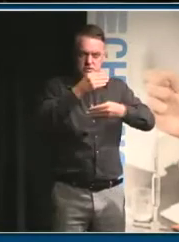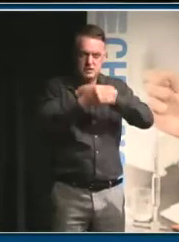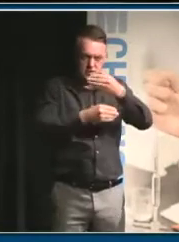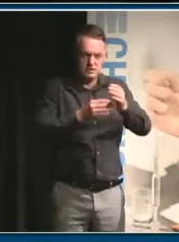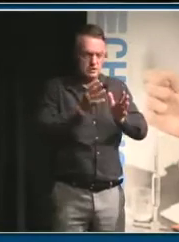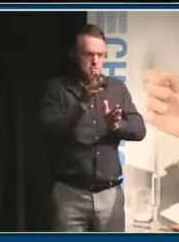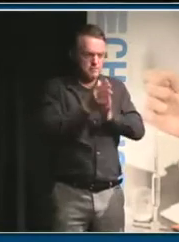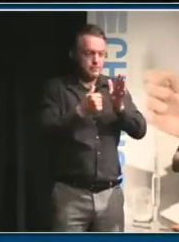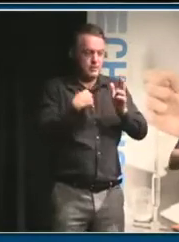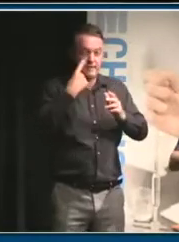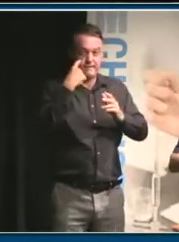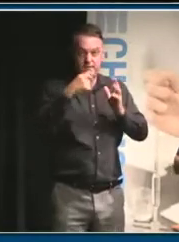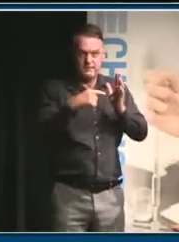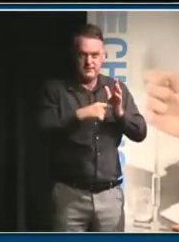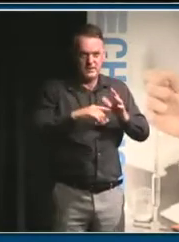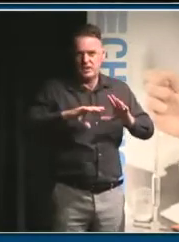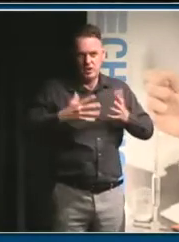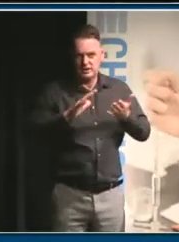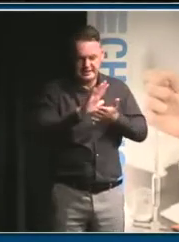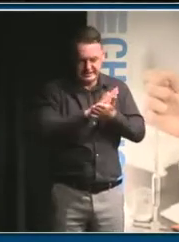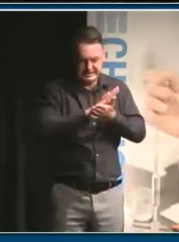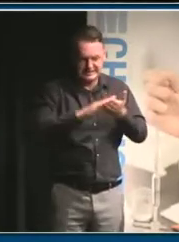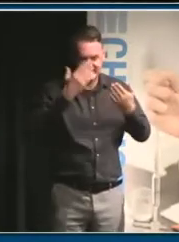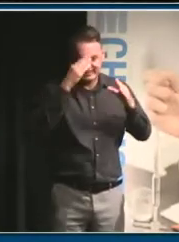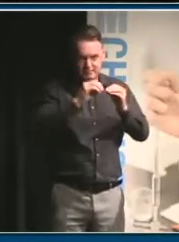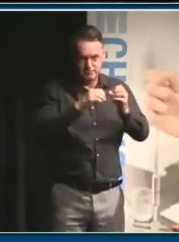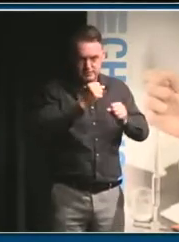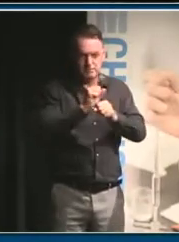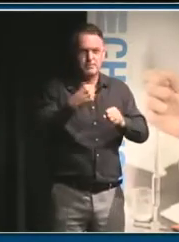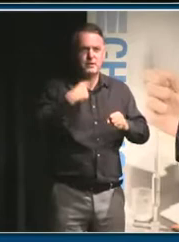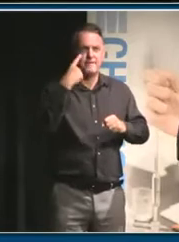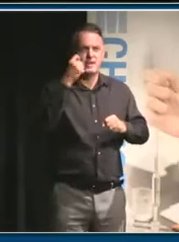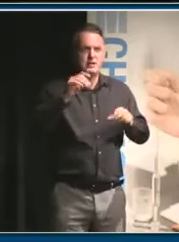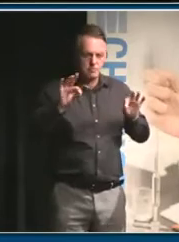So I found I didn't grind up dead bugs, I found some plant extracts and food grade materials,